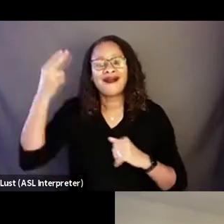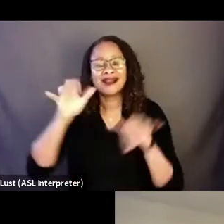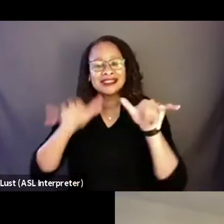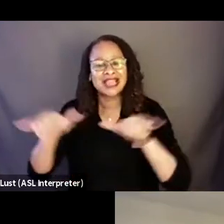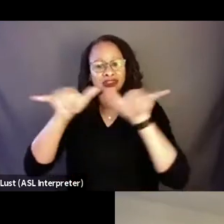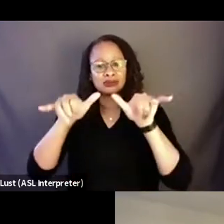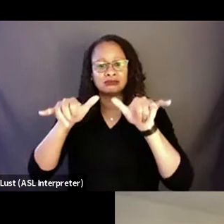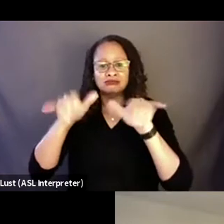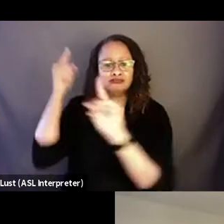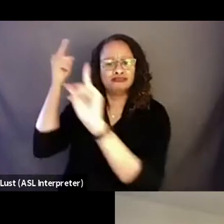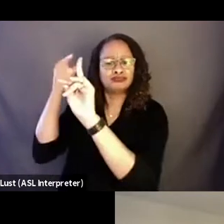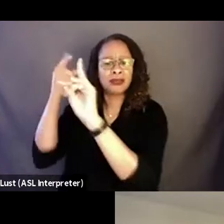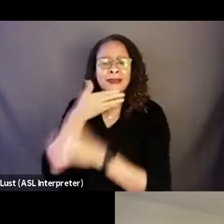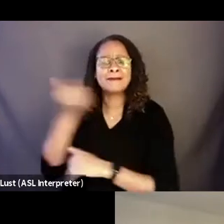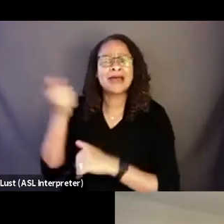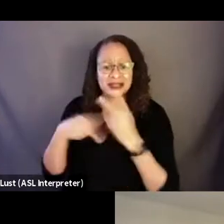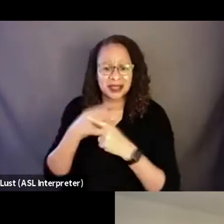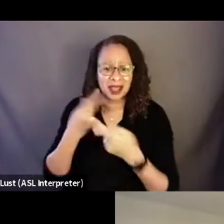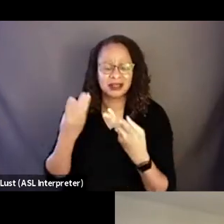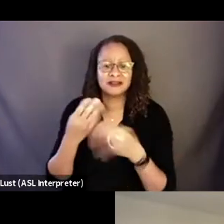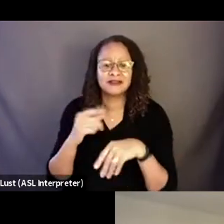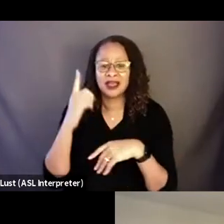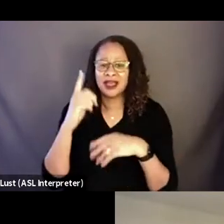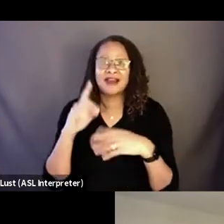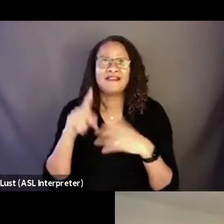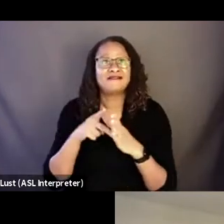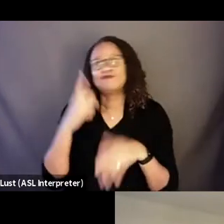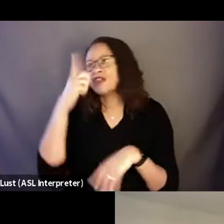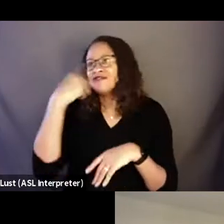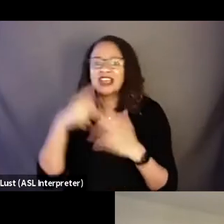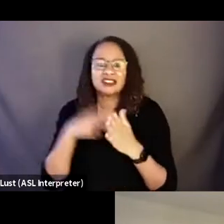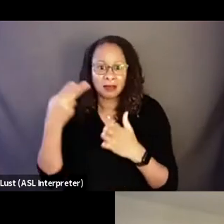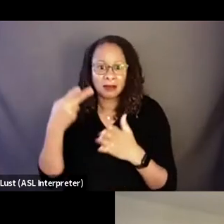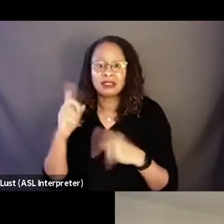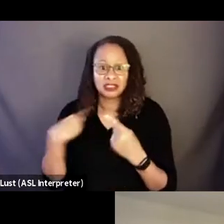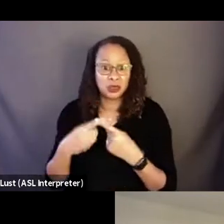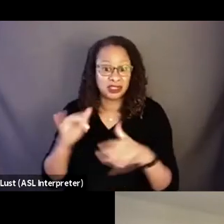And it wasn't until we were able to do this face doubling that we were able to bring them a sample